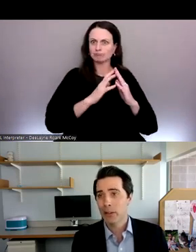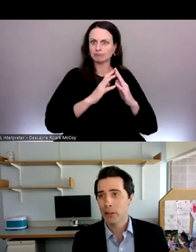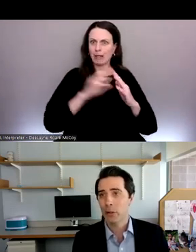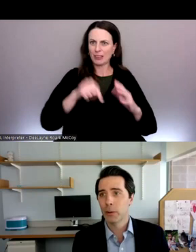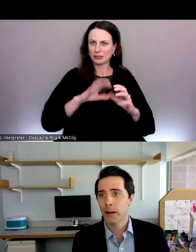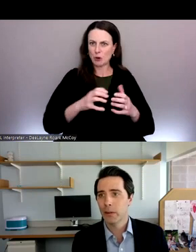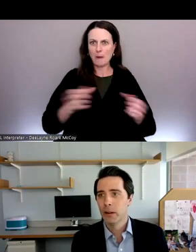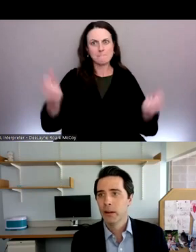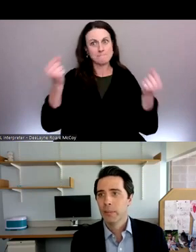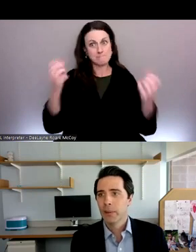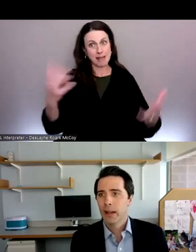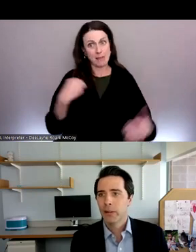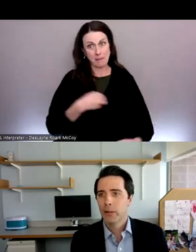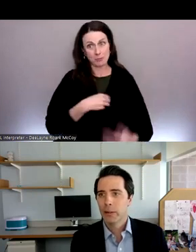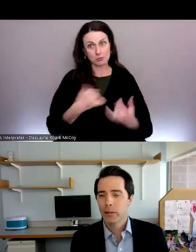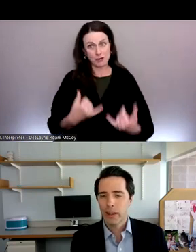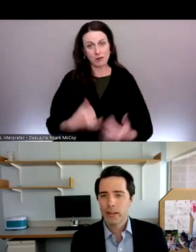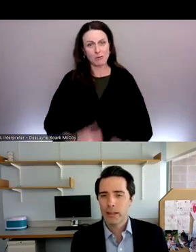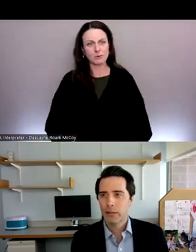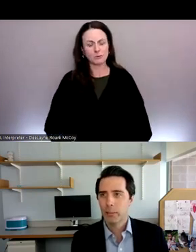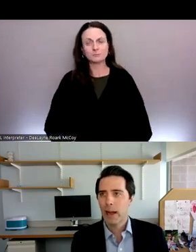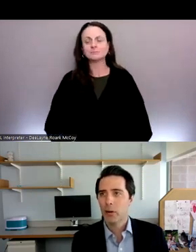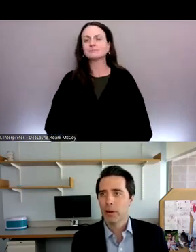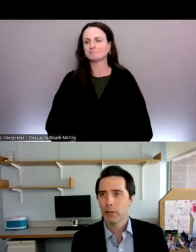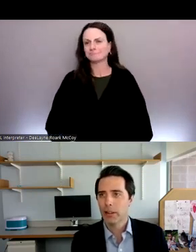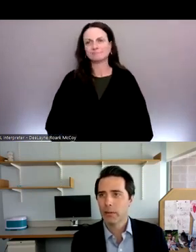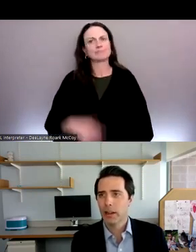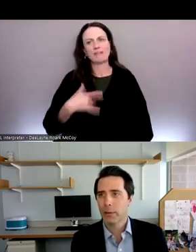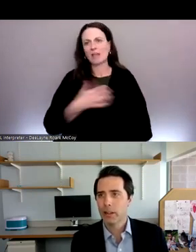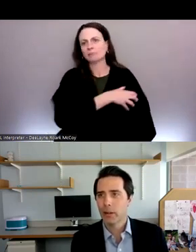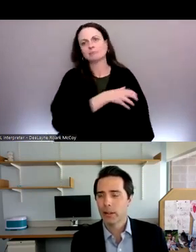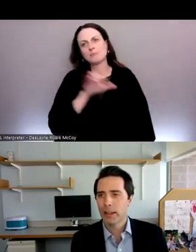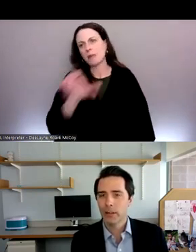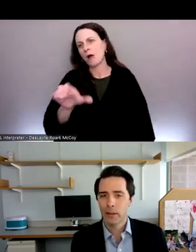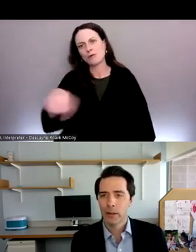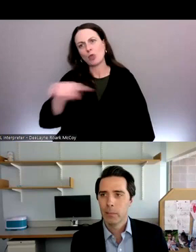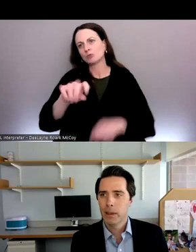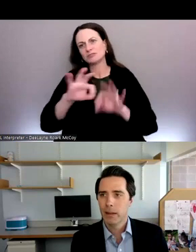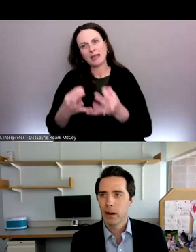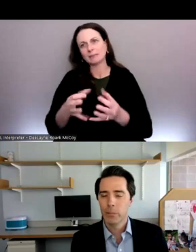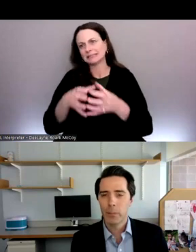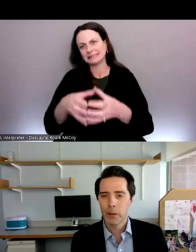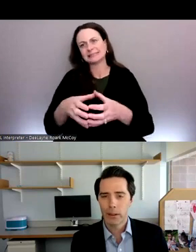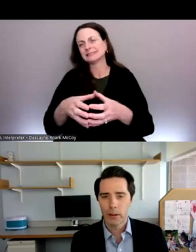of this group now and it really provides a sense of empowerment for these families so that